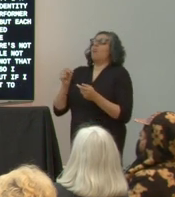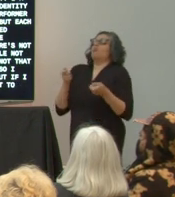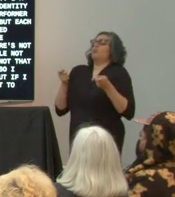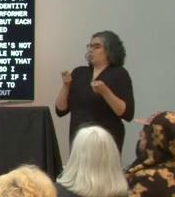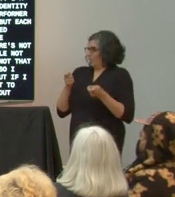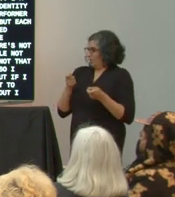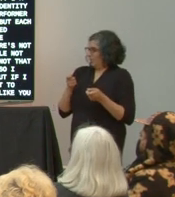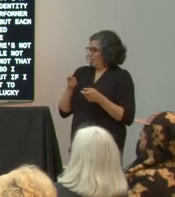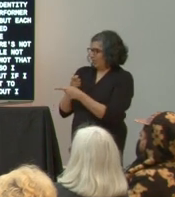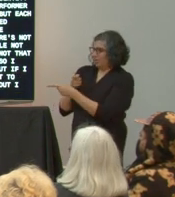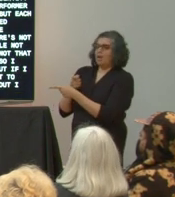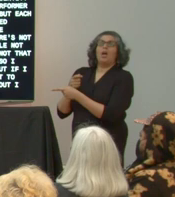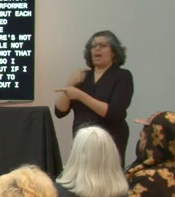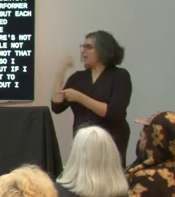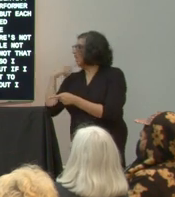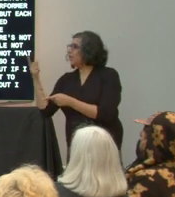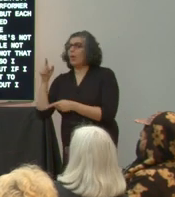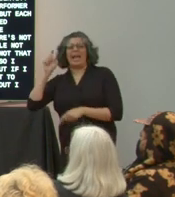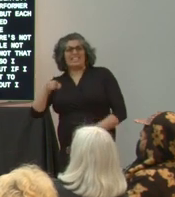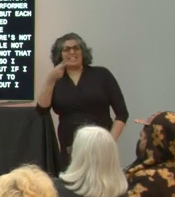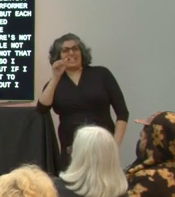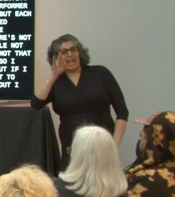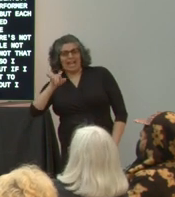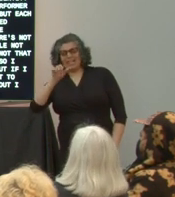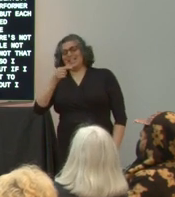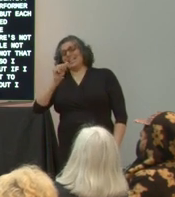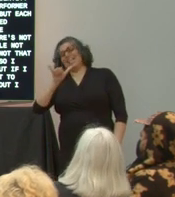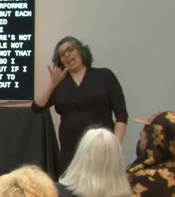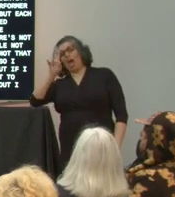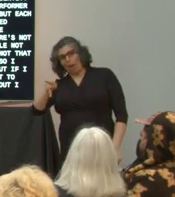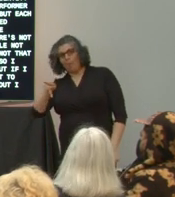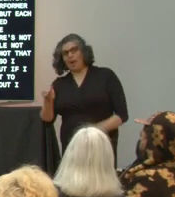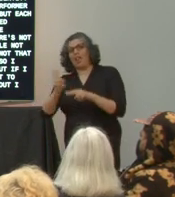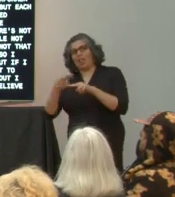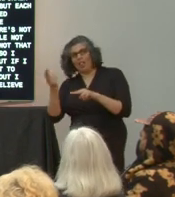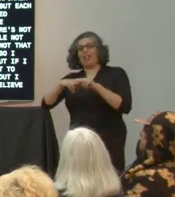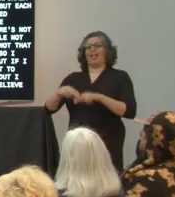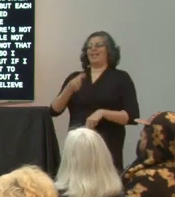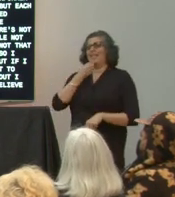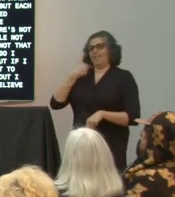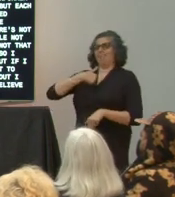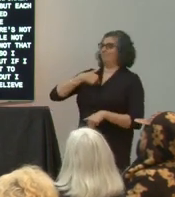I like to tell him that I need to get me to do it. But like you